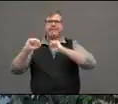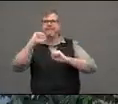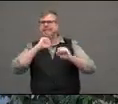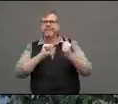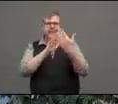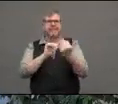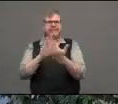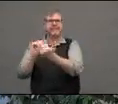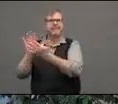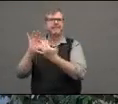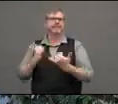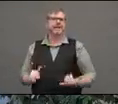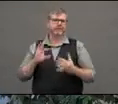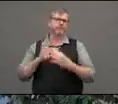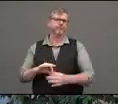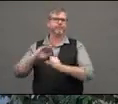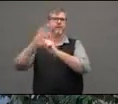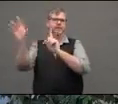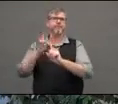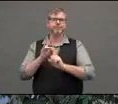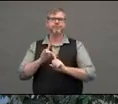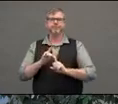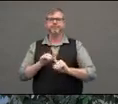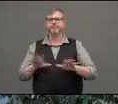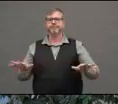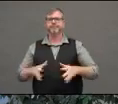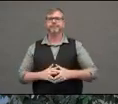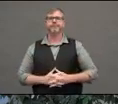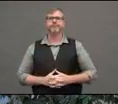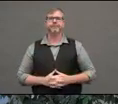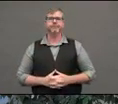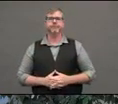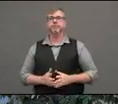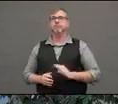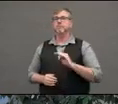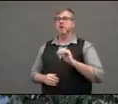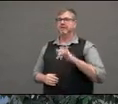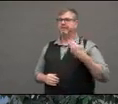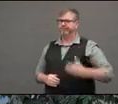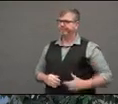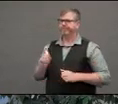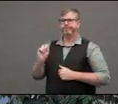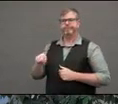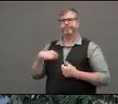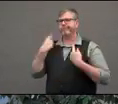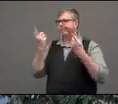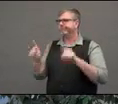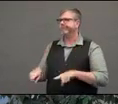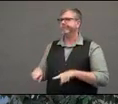um DMF: Yeah i i i totally agree i mean we're all affected i'm concerned i don't